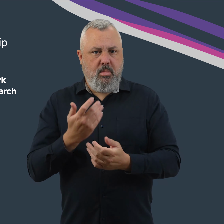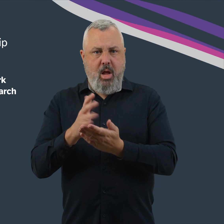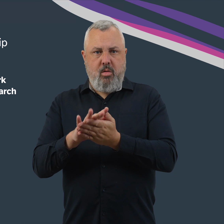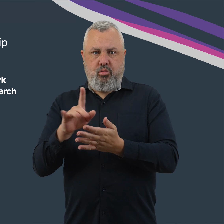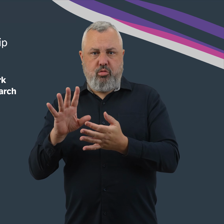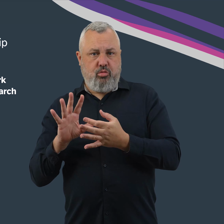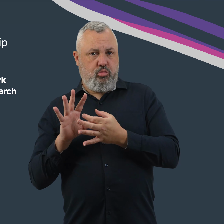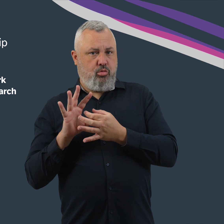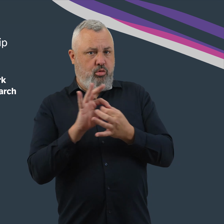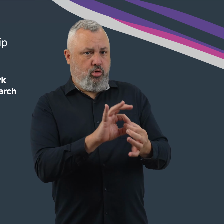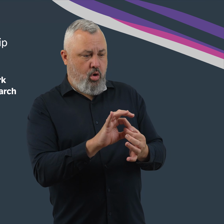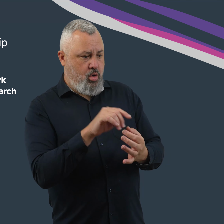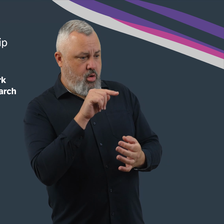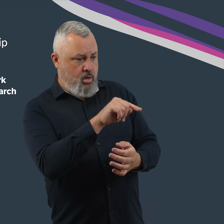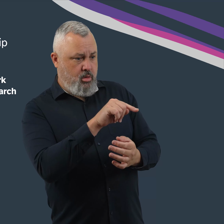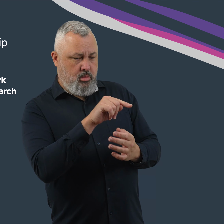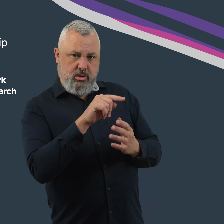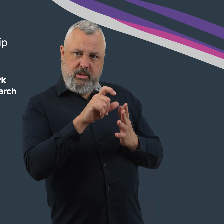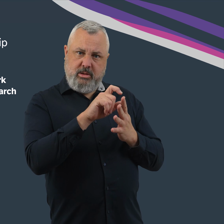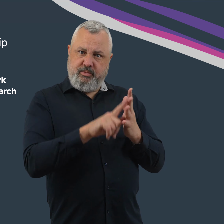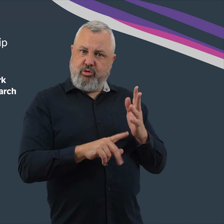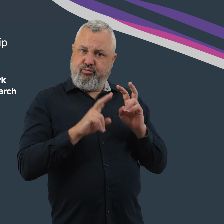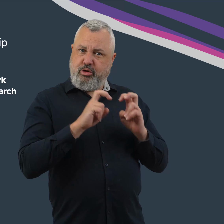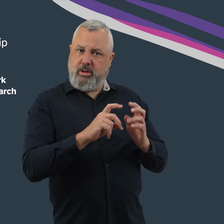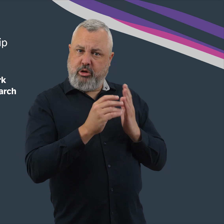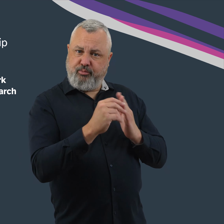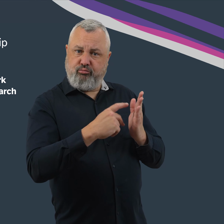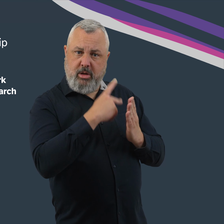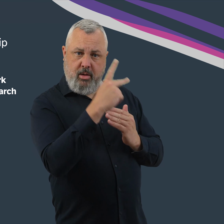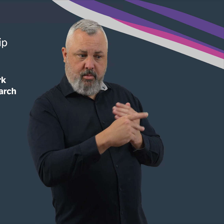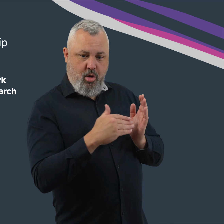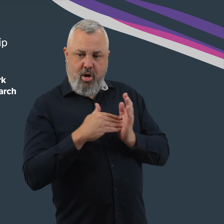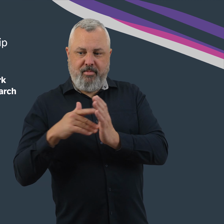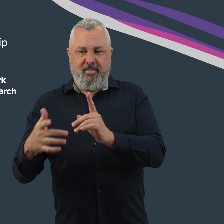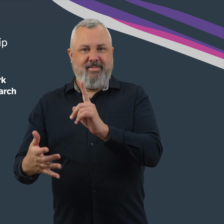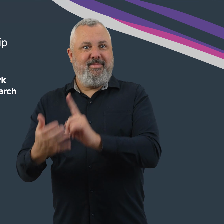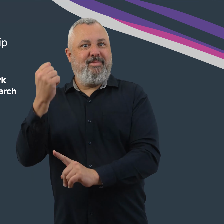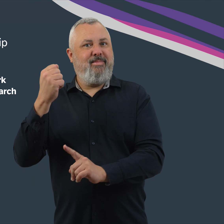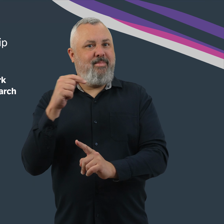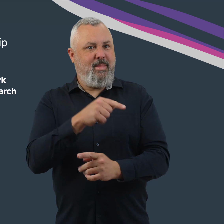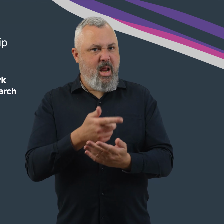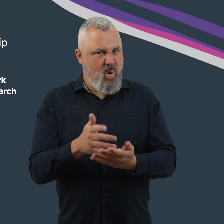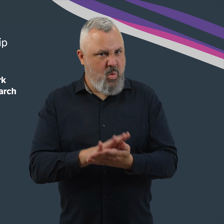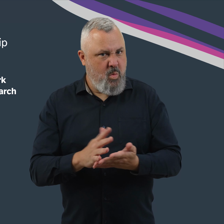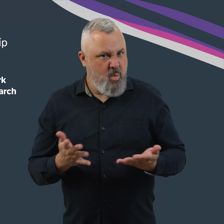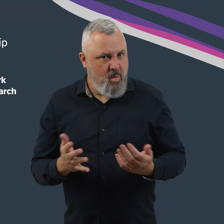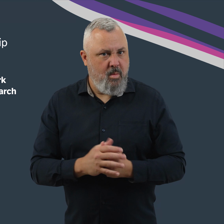How could participating in the Disability Research Leadership Program help you to do this?